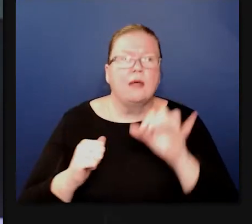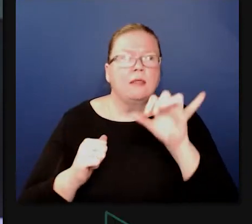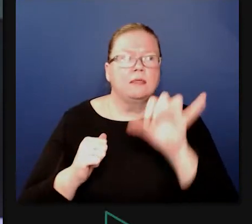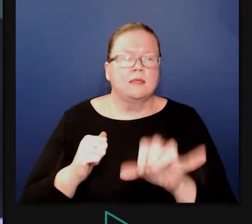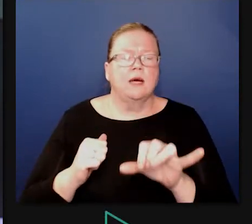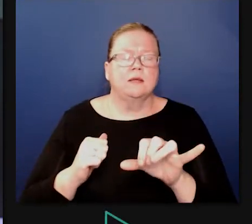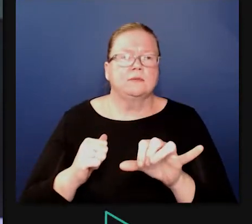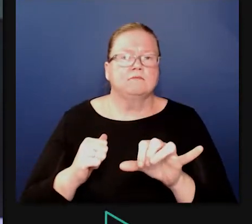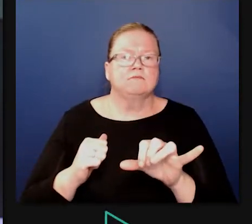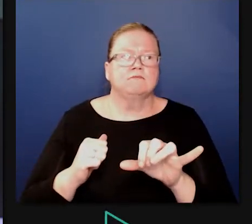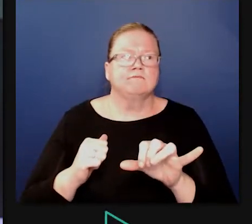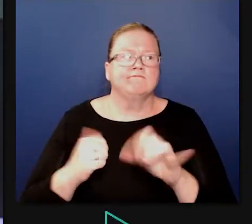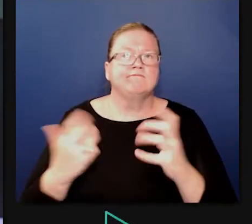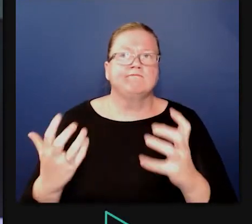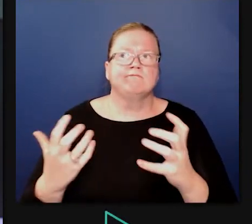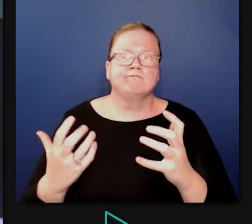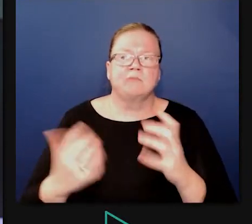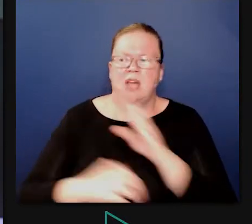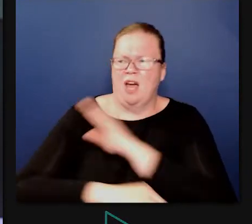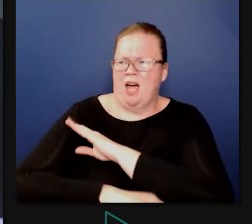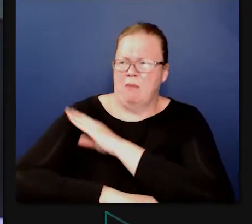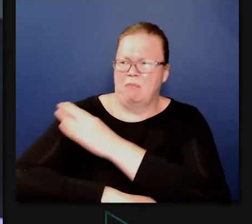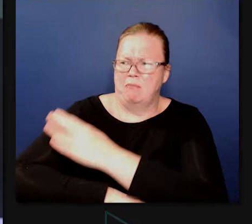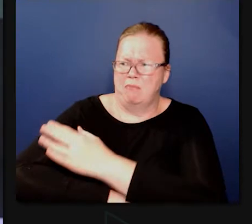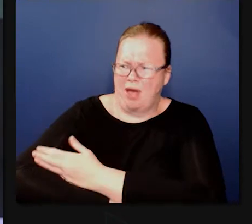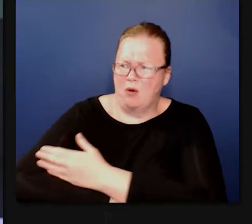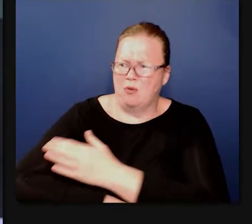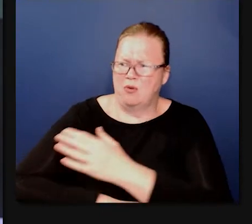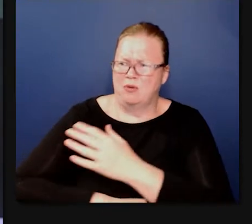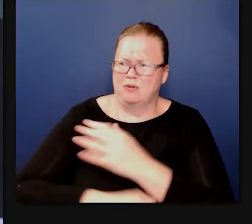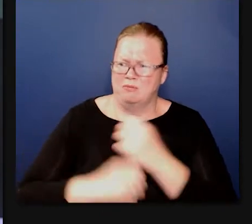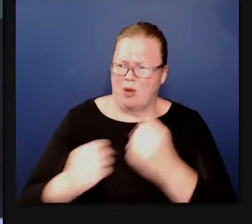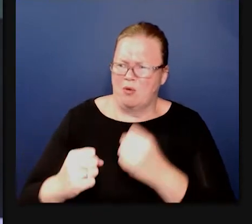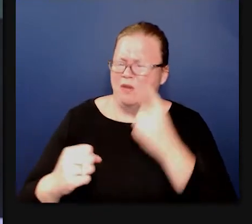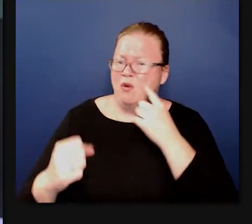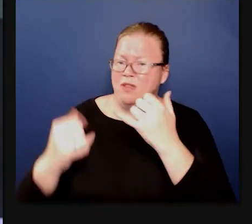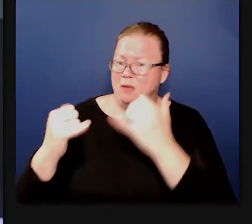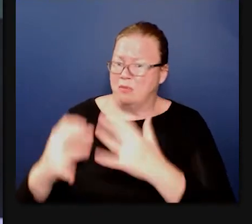is that it's powerful for both the player and the content creator.